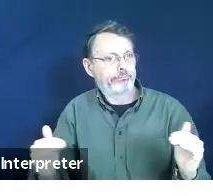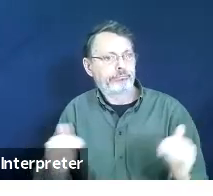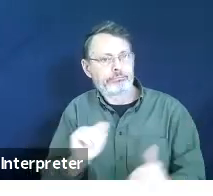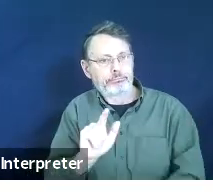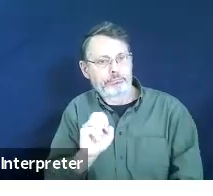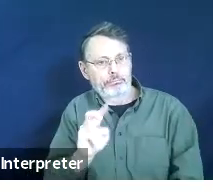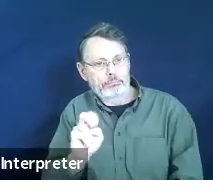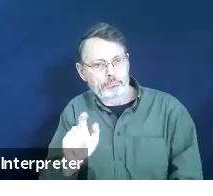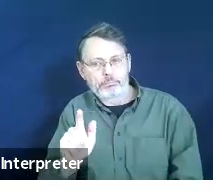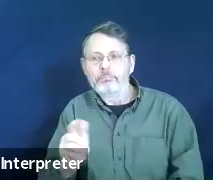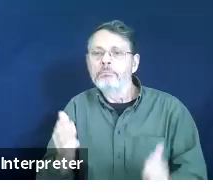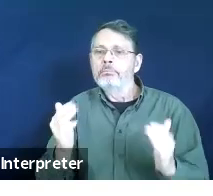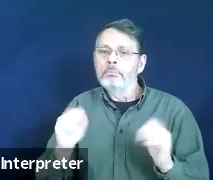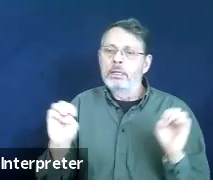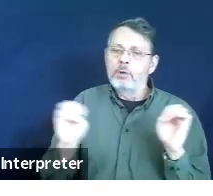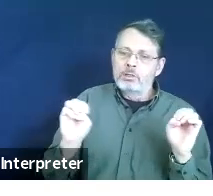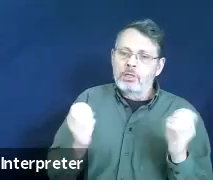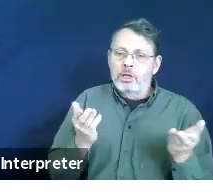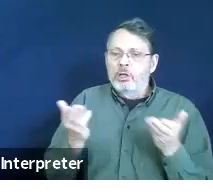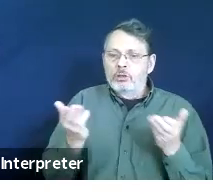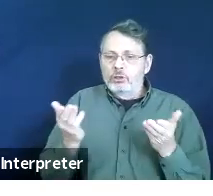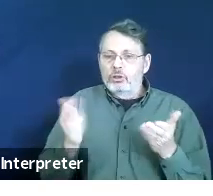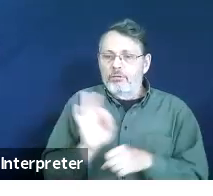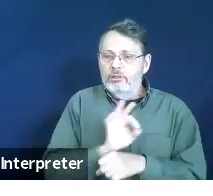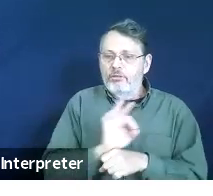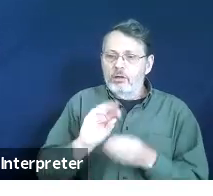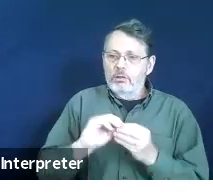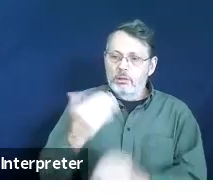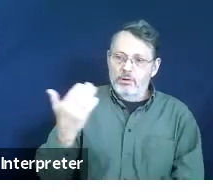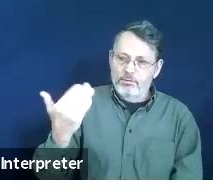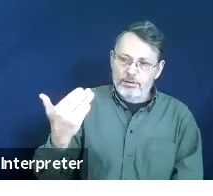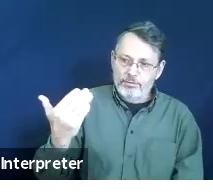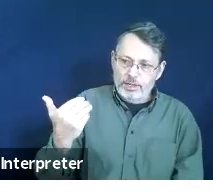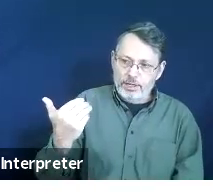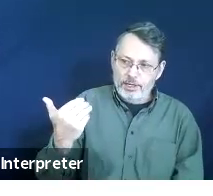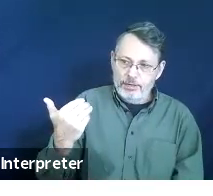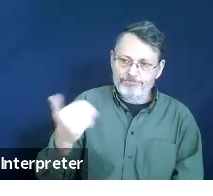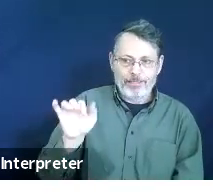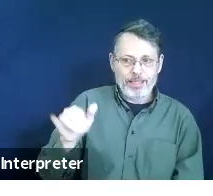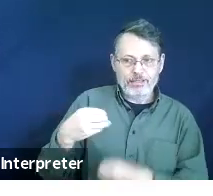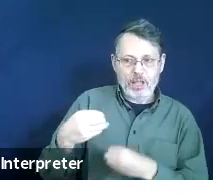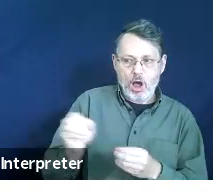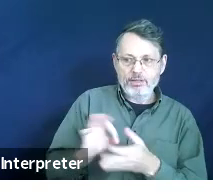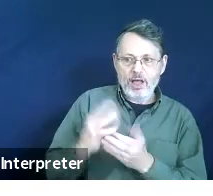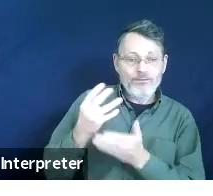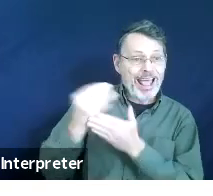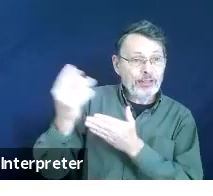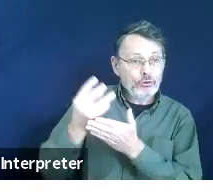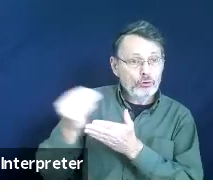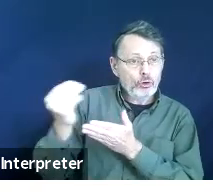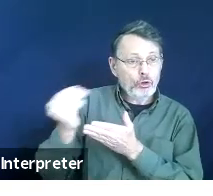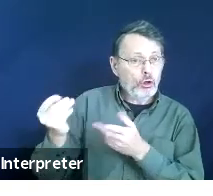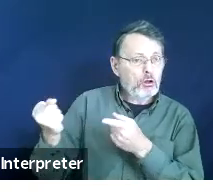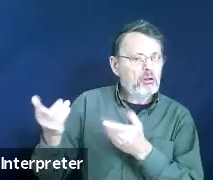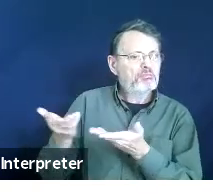And emergency service function number 15 is the Office of External Affairs, and they have a big